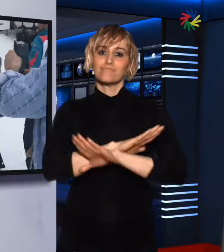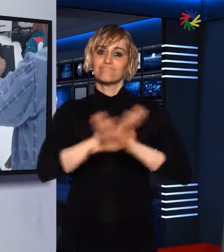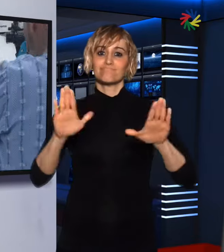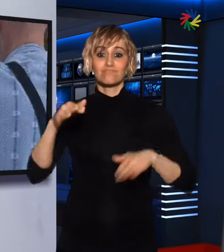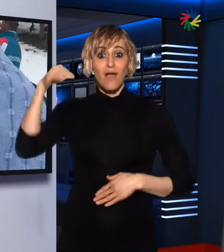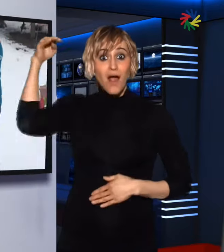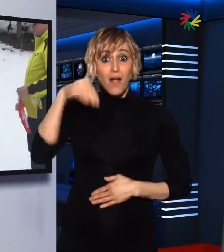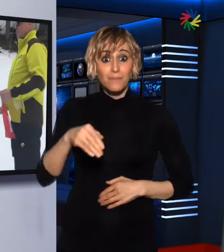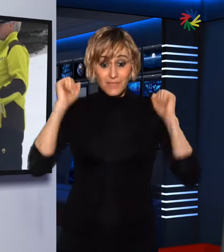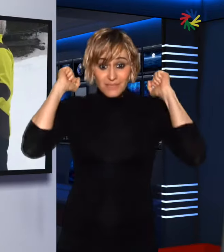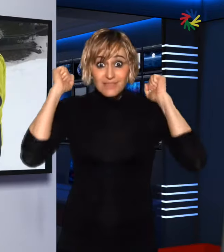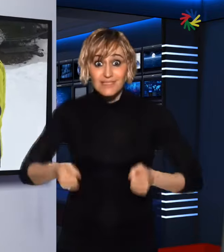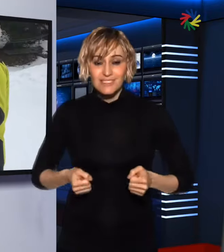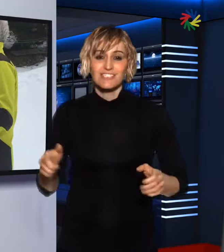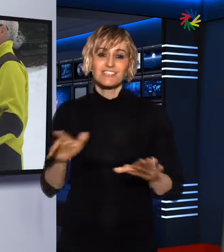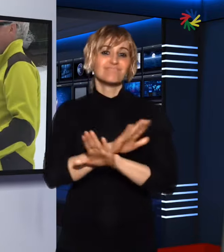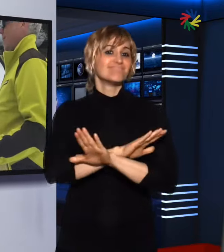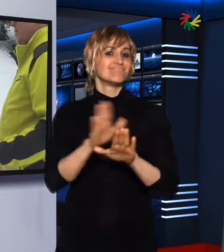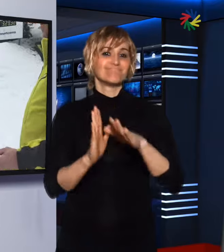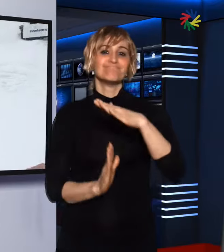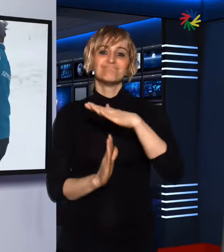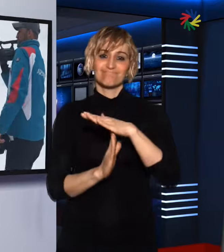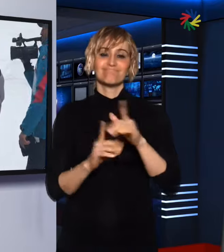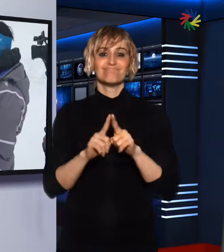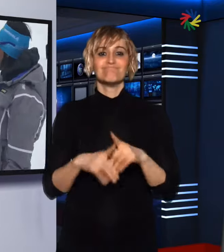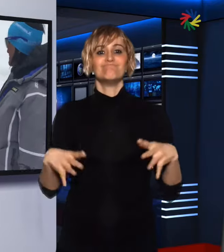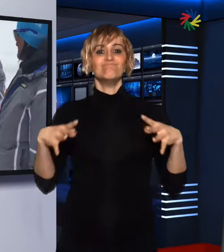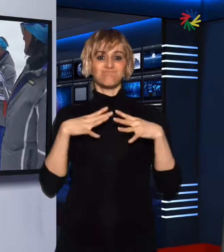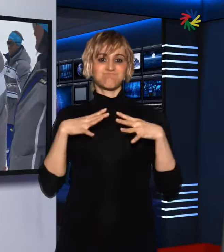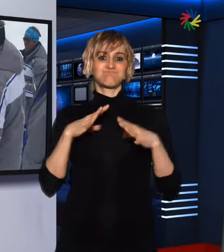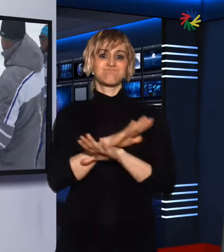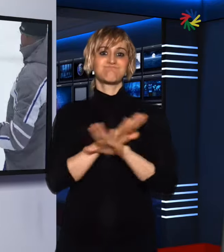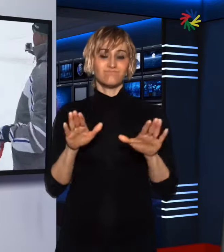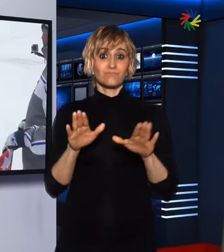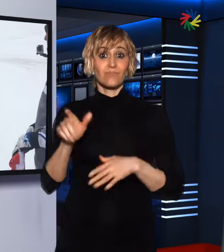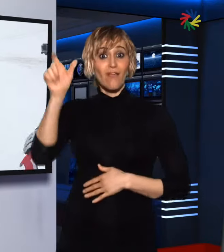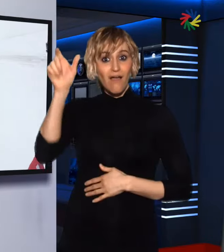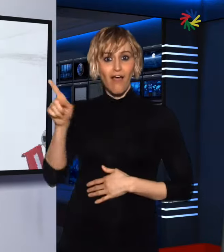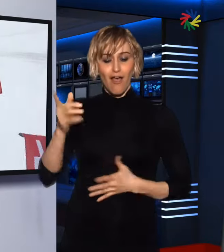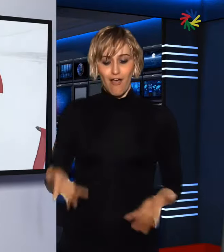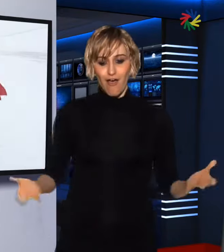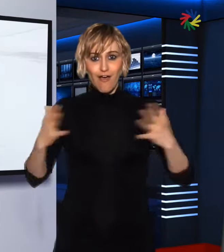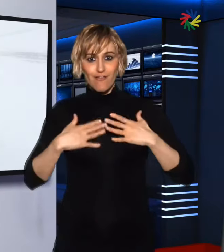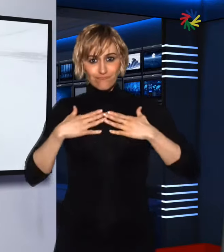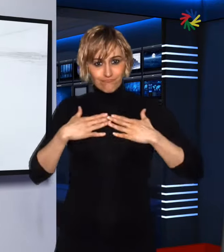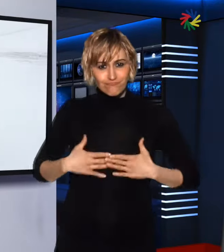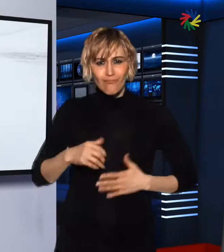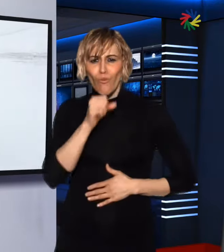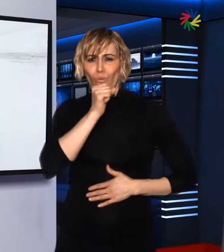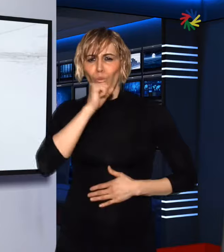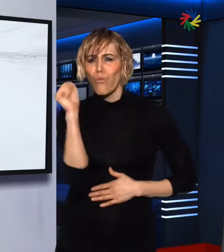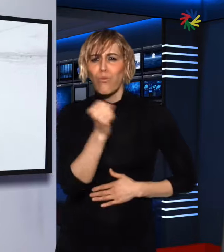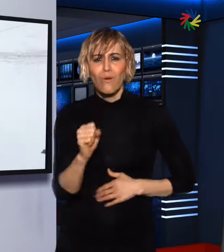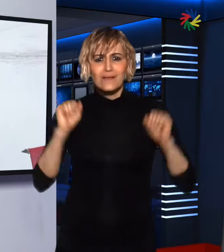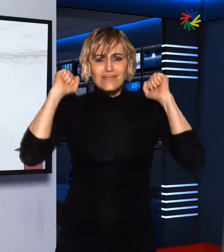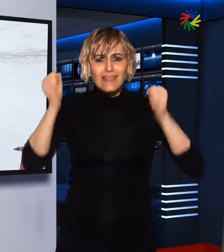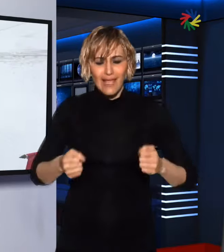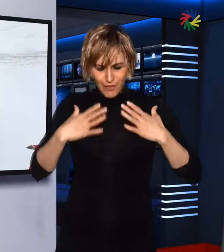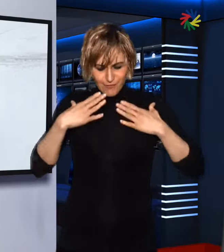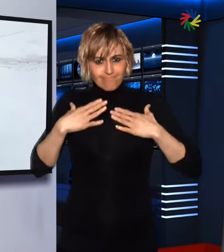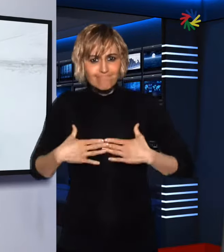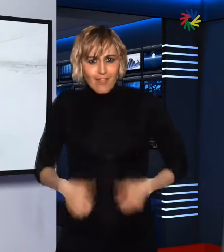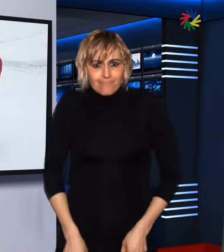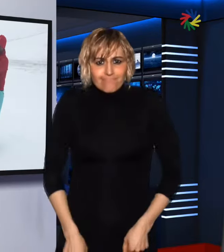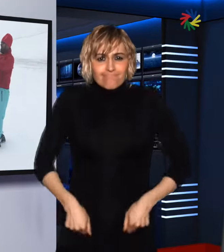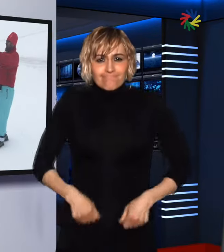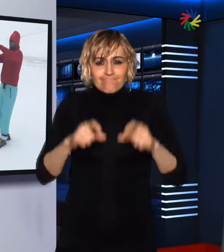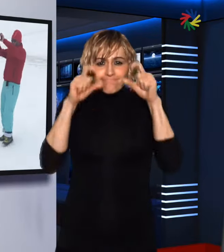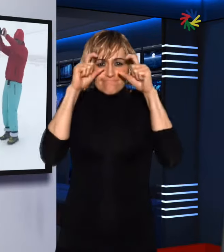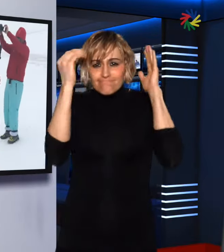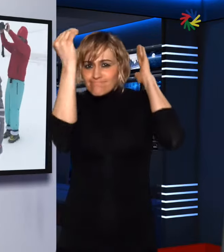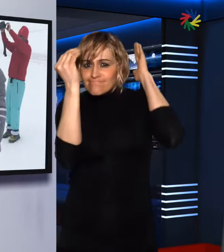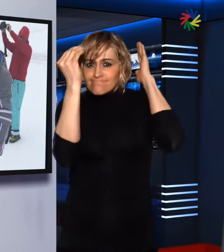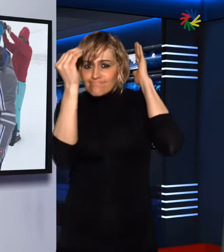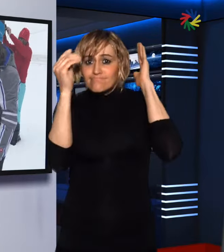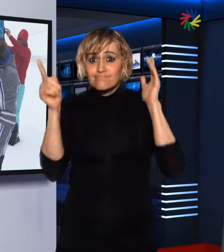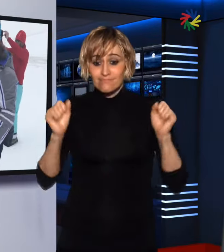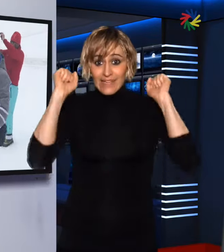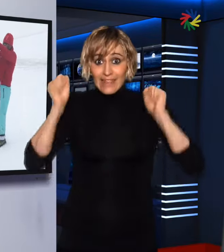Skiing, wearing a retro-style ski suit, wooden skis,